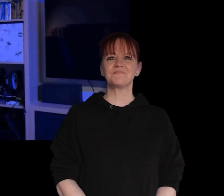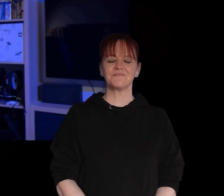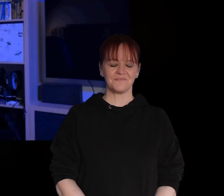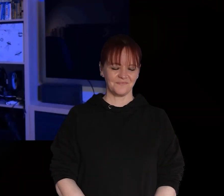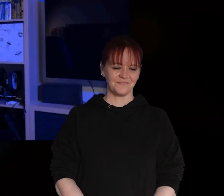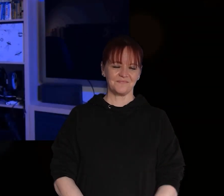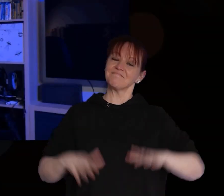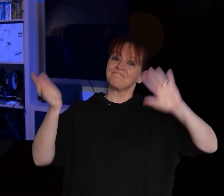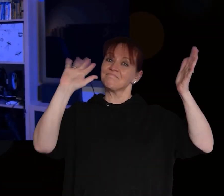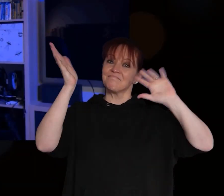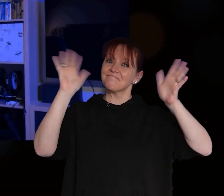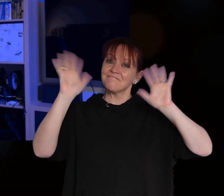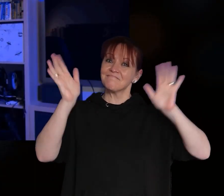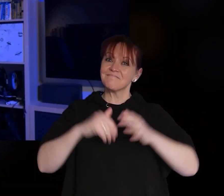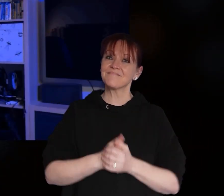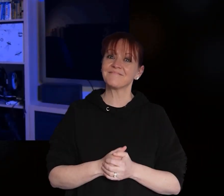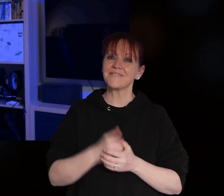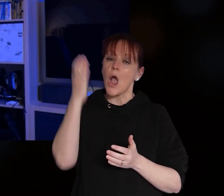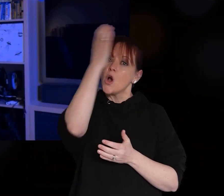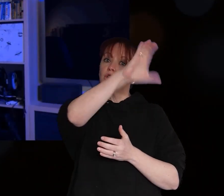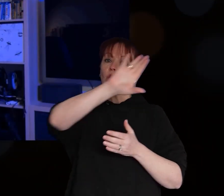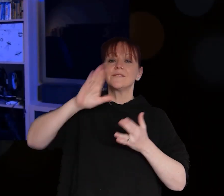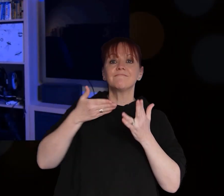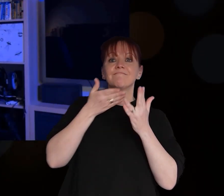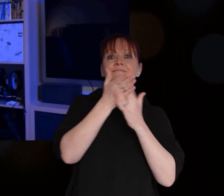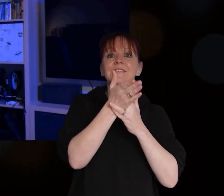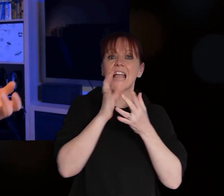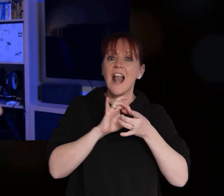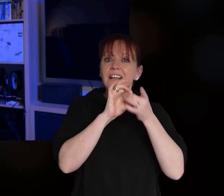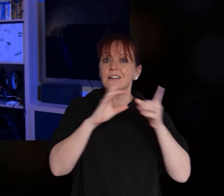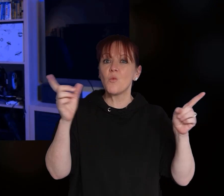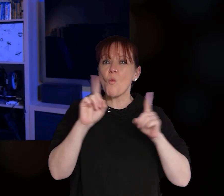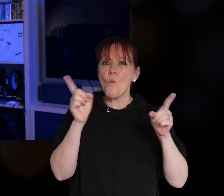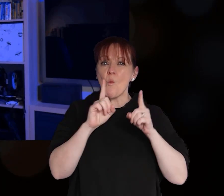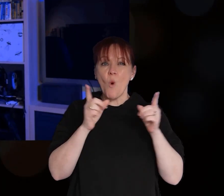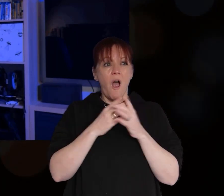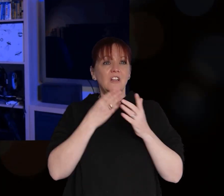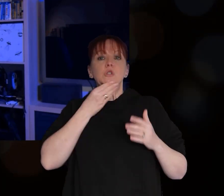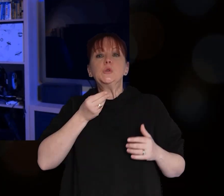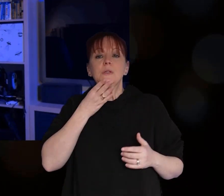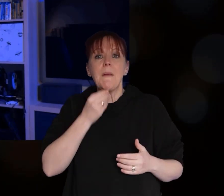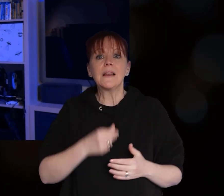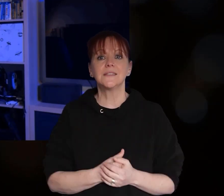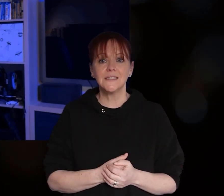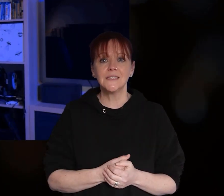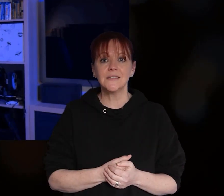Hello, everyone. Cognitive accessibility is all about the extremes of usability. We all experience it,